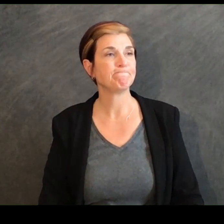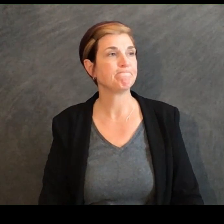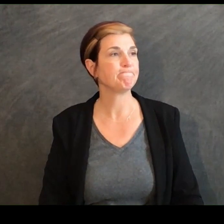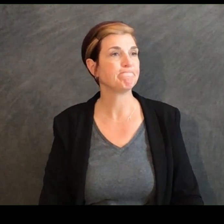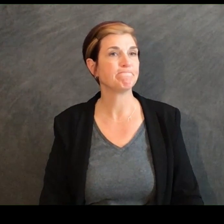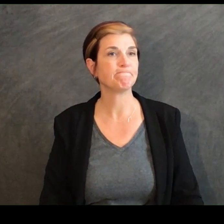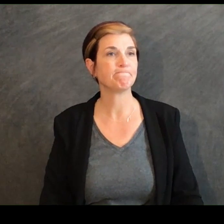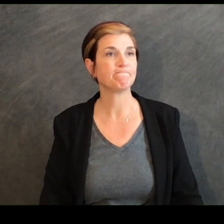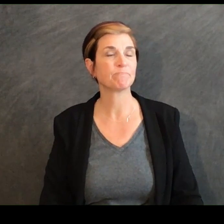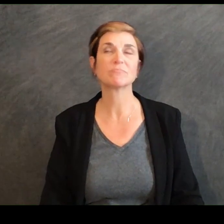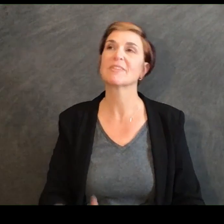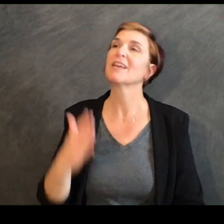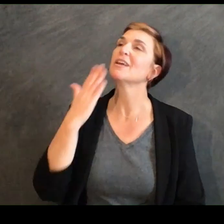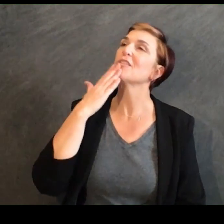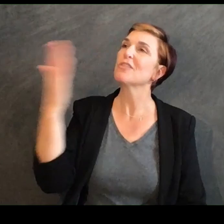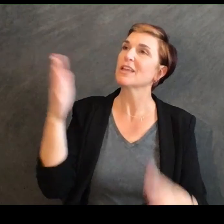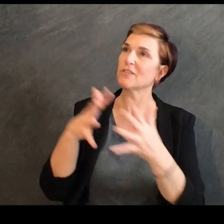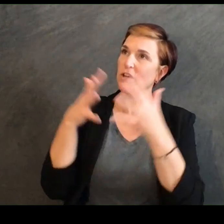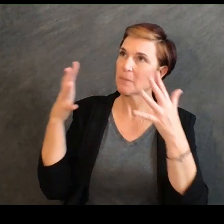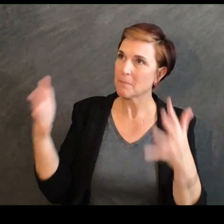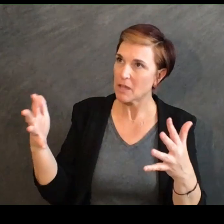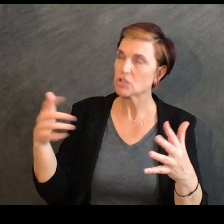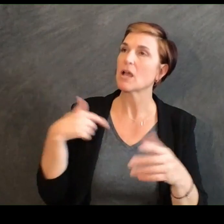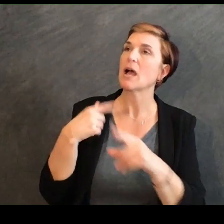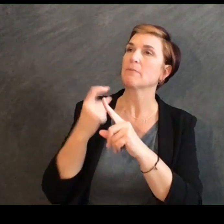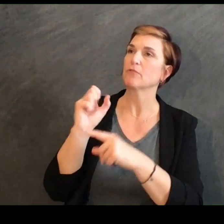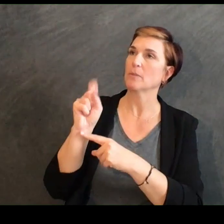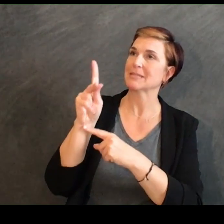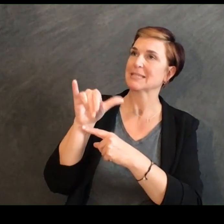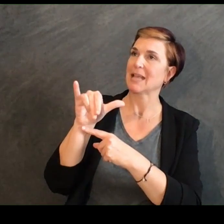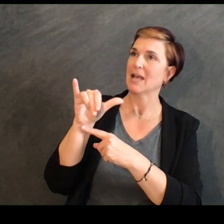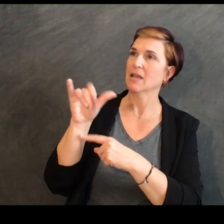much mister president cordelia Lynch Sky News and you talked this week about the